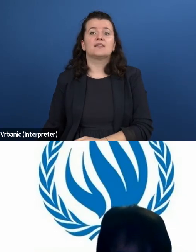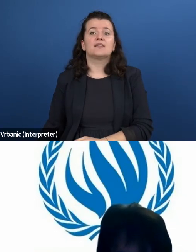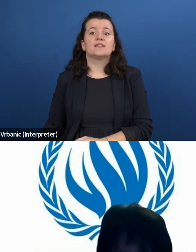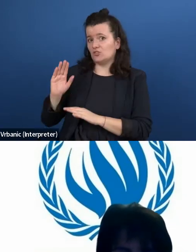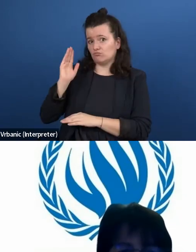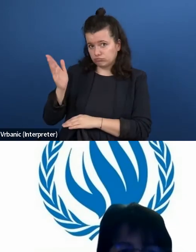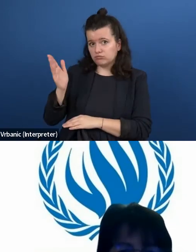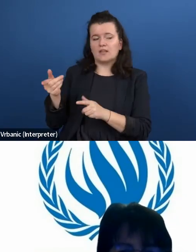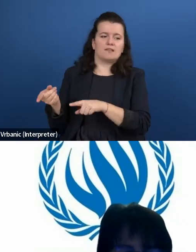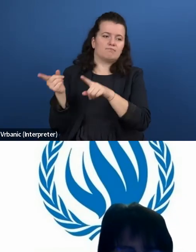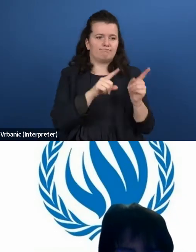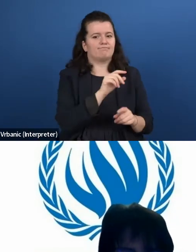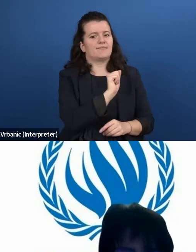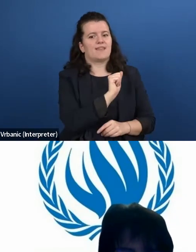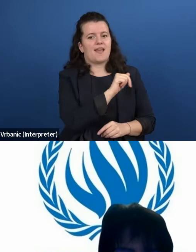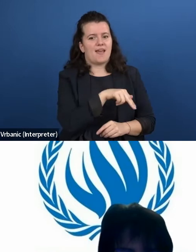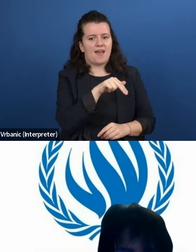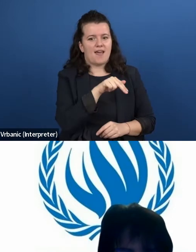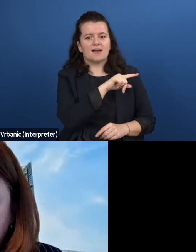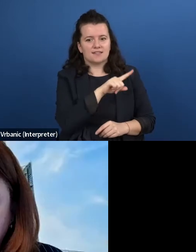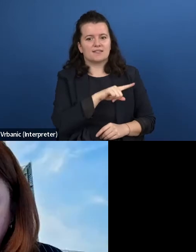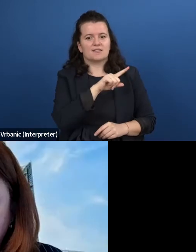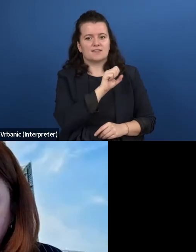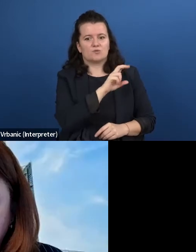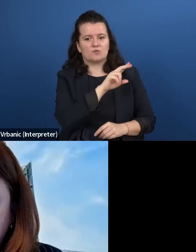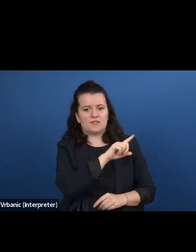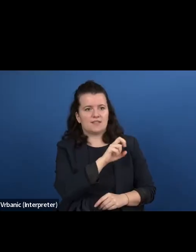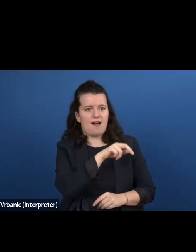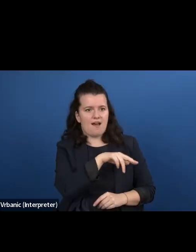We are going to share an experience of how an organization